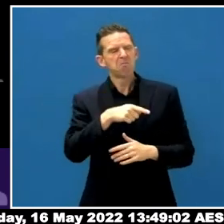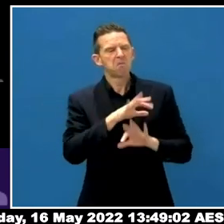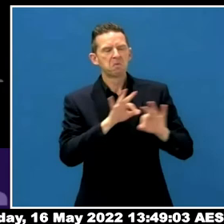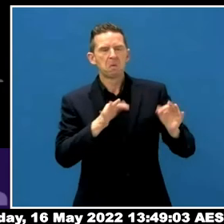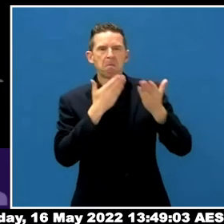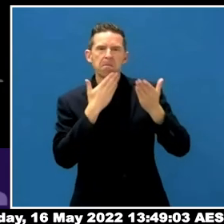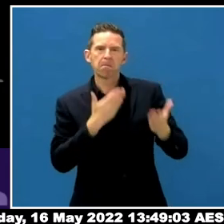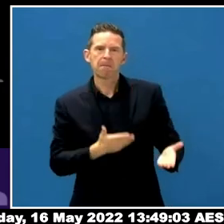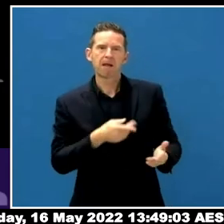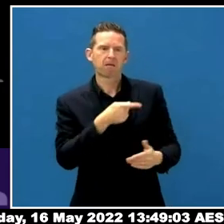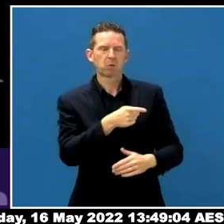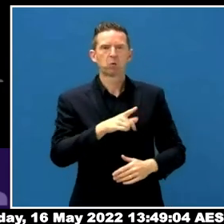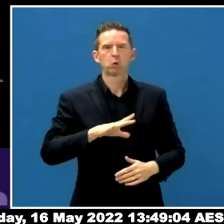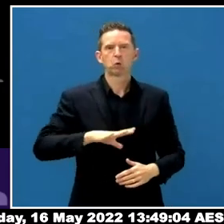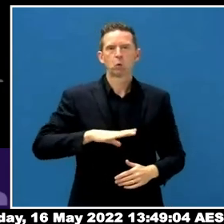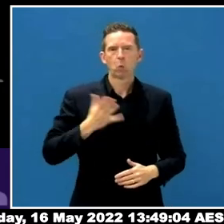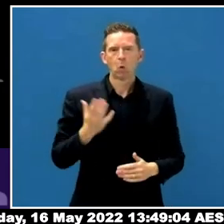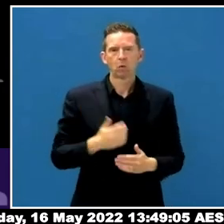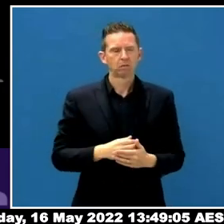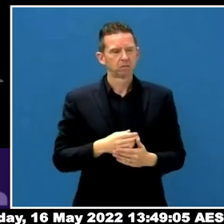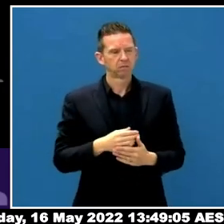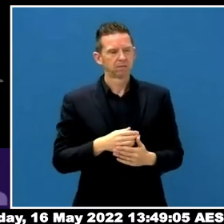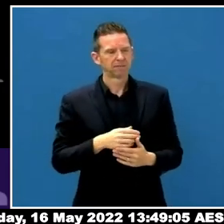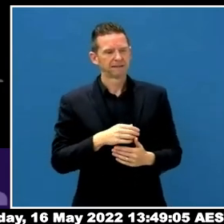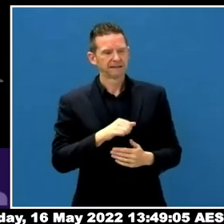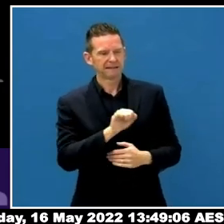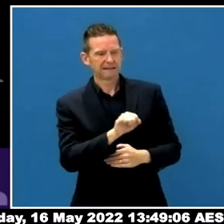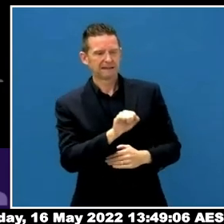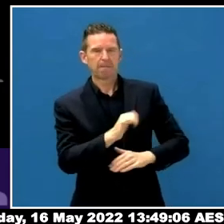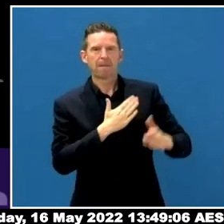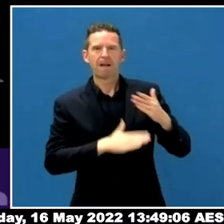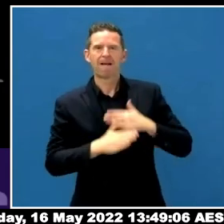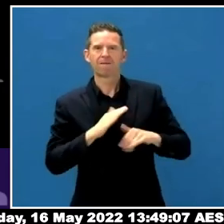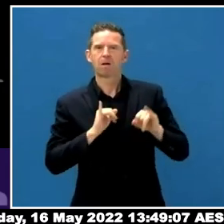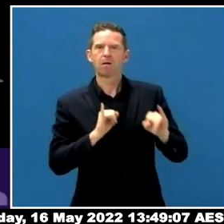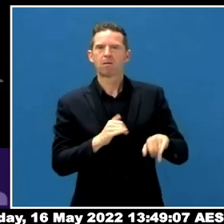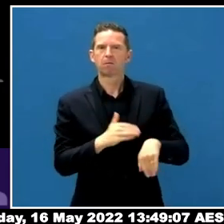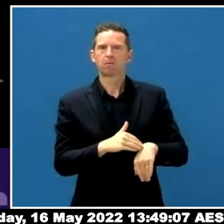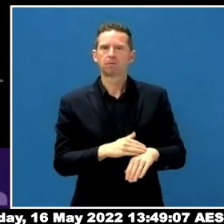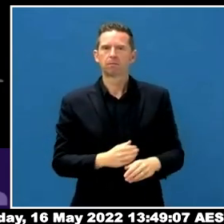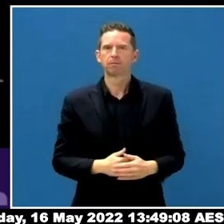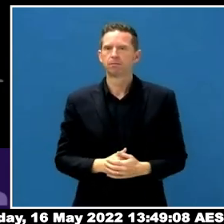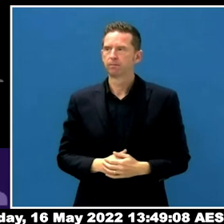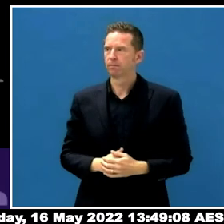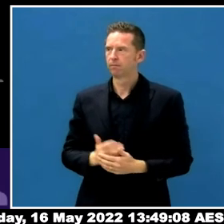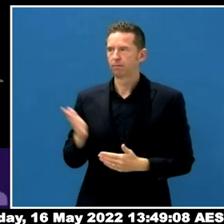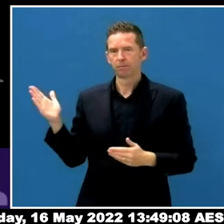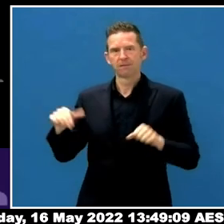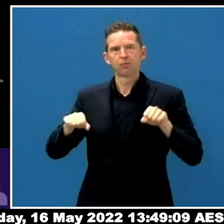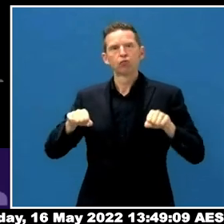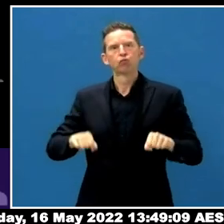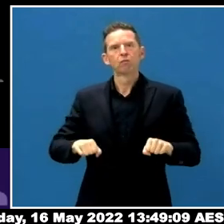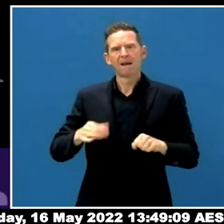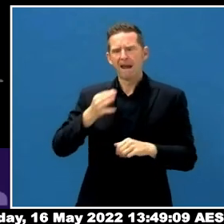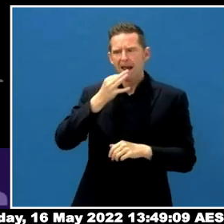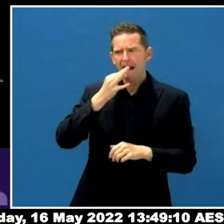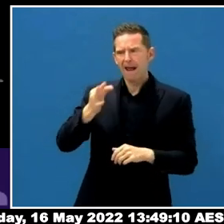behaviours. CHAIR: Mr Fogarty, what period are we talking about here? It night help to be a little more specific.